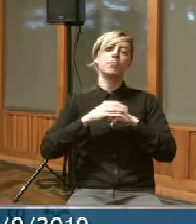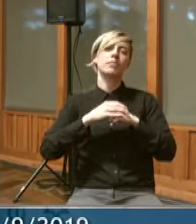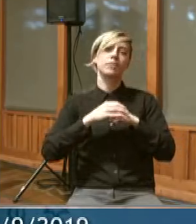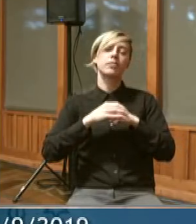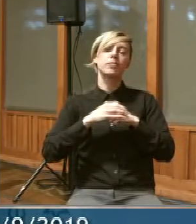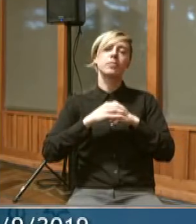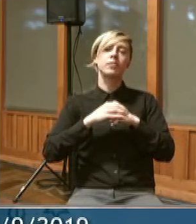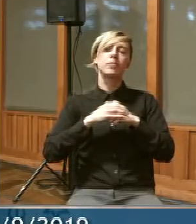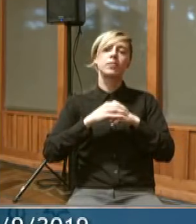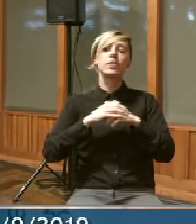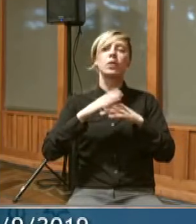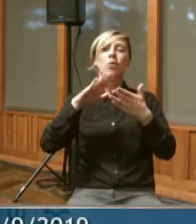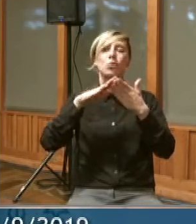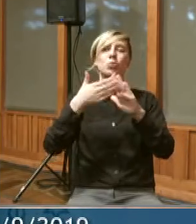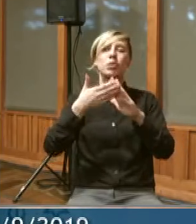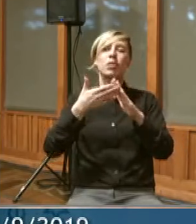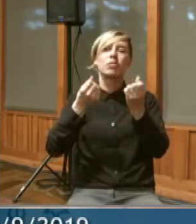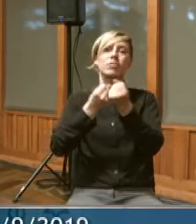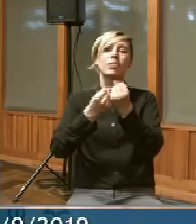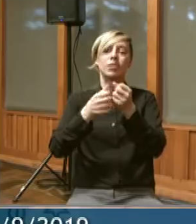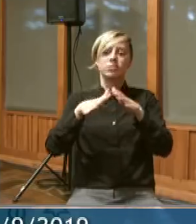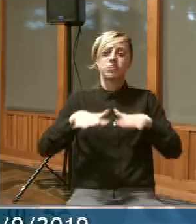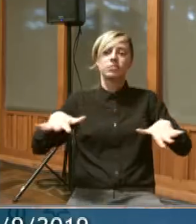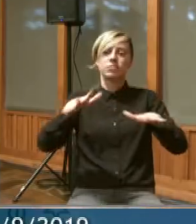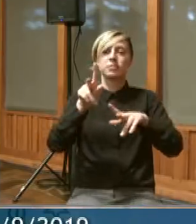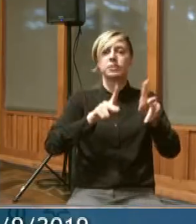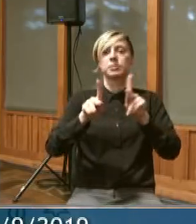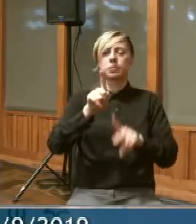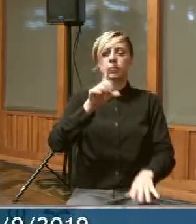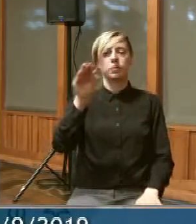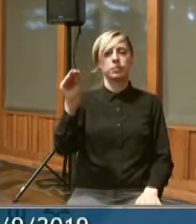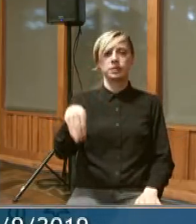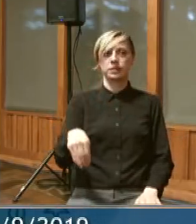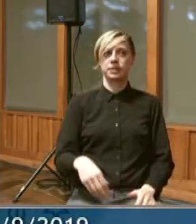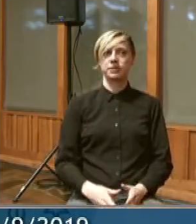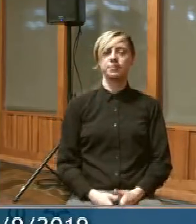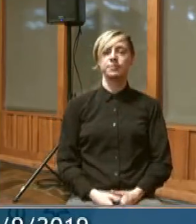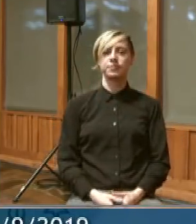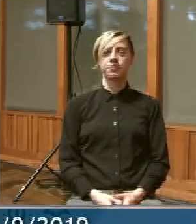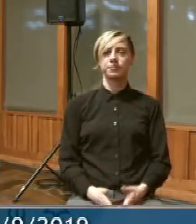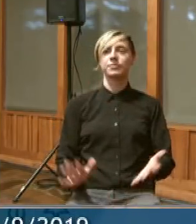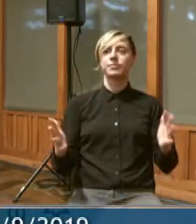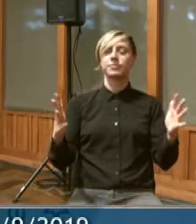I FEEL LIKE MY COMMUNITY SHOULD ALSO BE CONCERNED ABOUT TAKING CARE OF ME. THE COMMUNITY NEEDS TO BE FOR